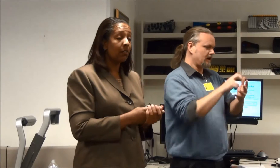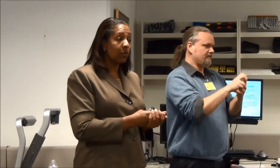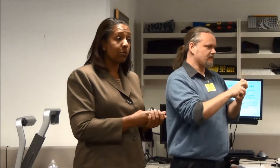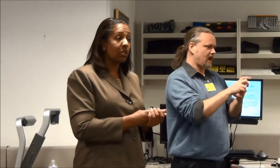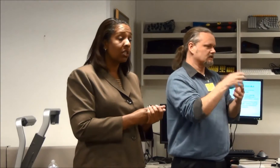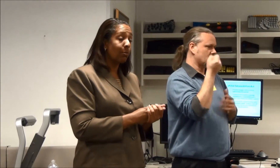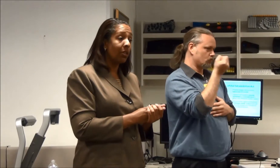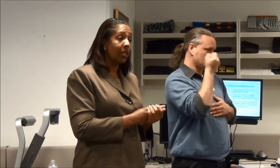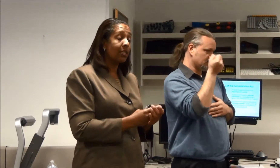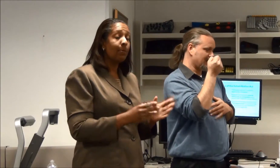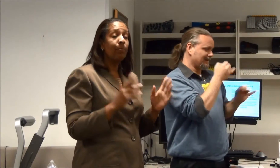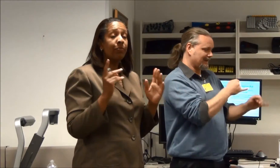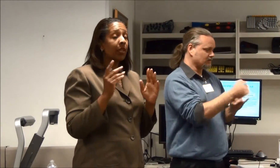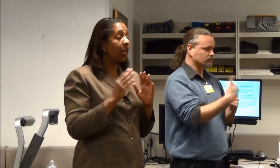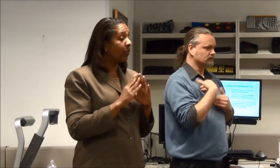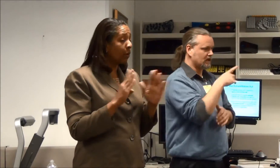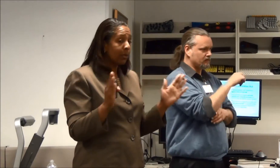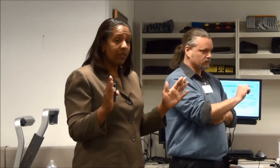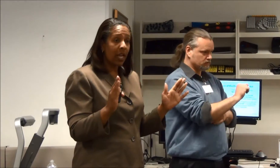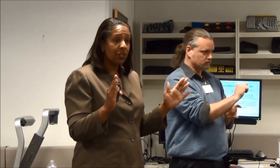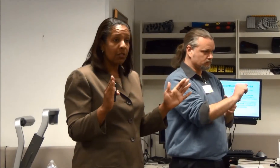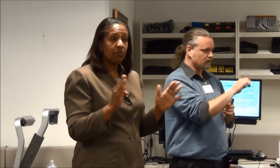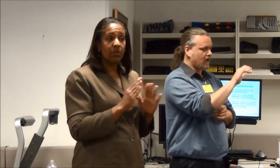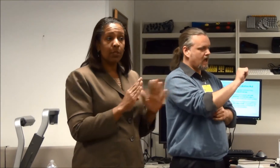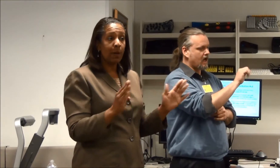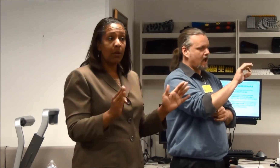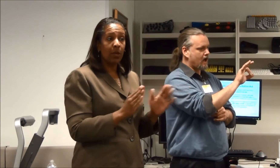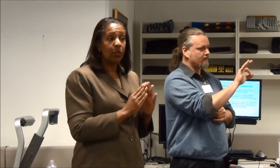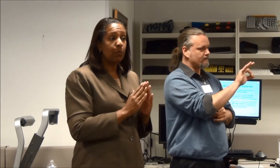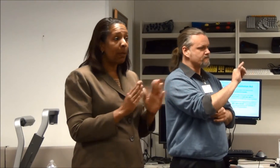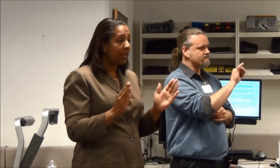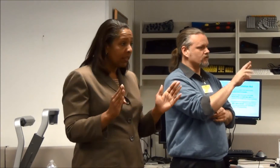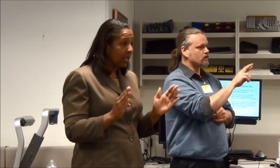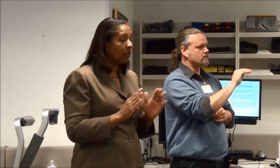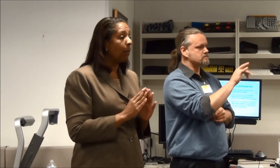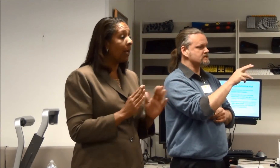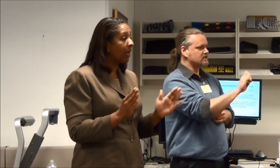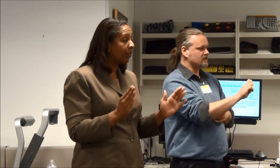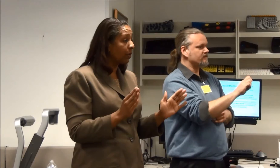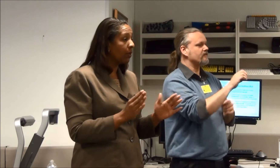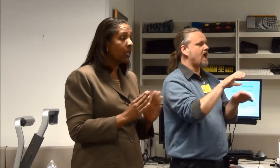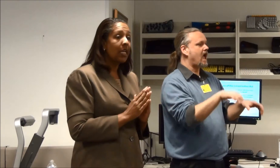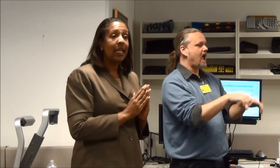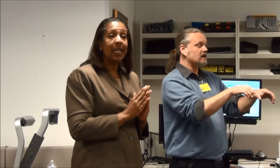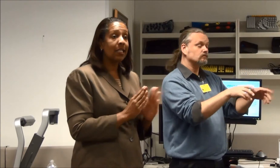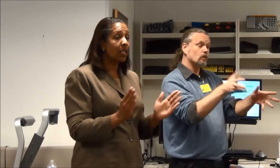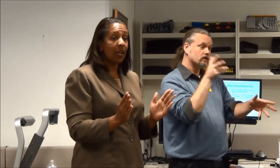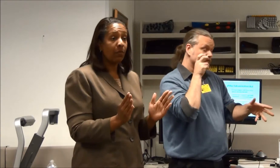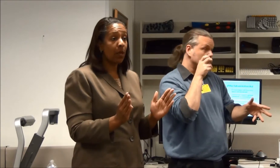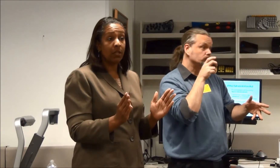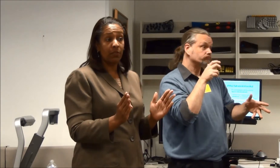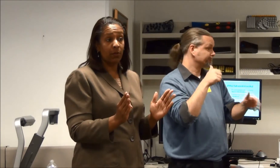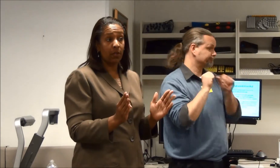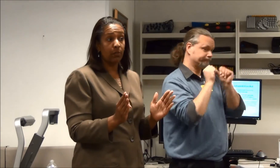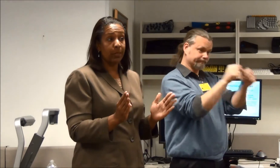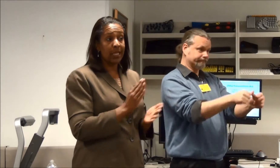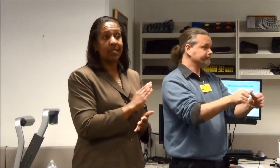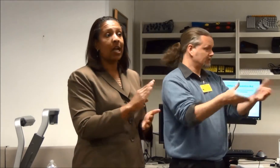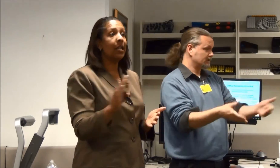individuals with disabilities. Affirmative action, despite what you may think or may have heard, is alive and well in the Federal Government.